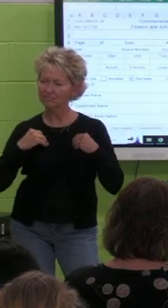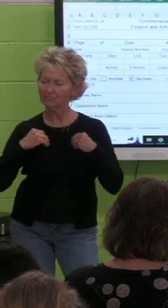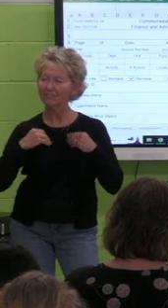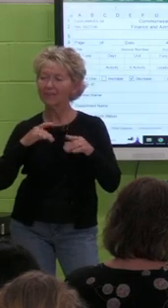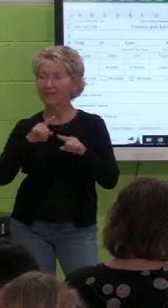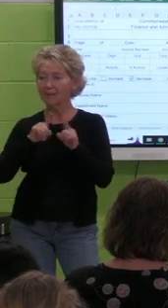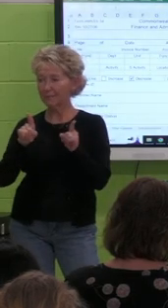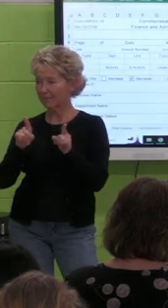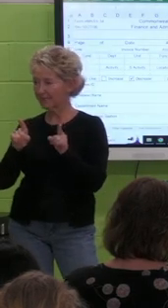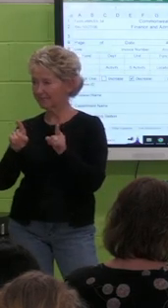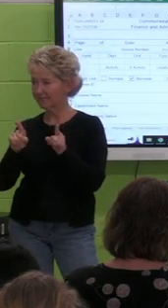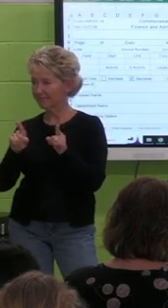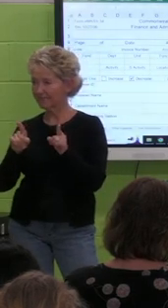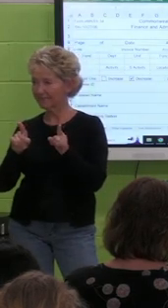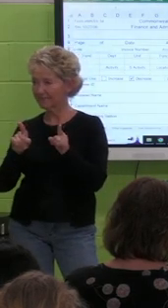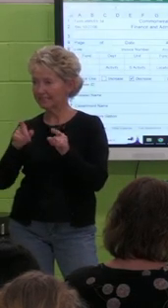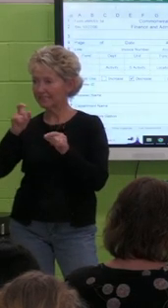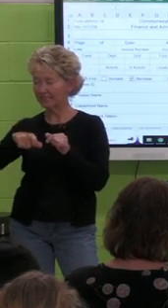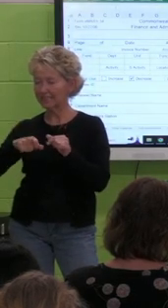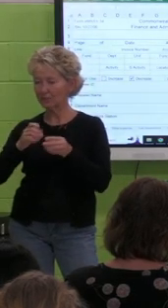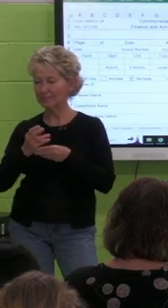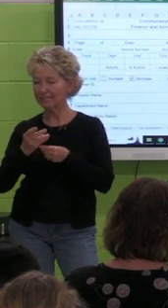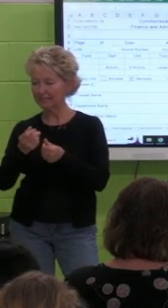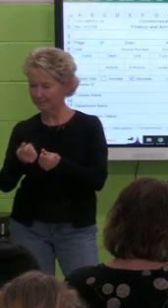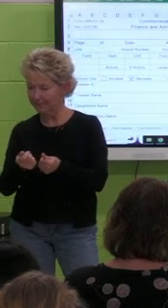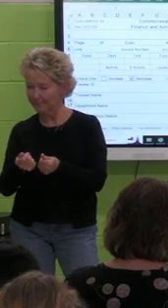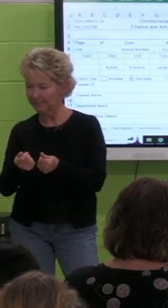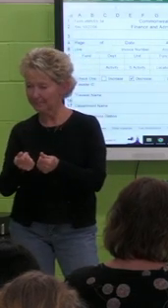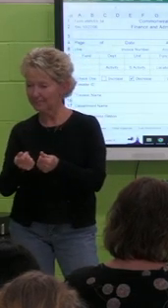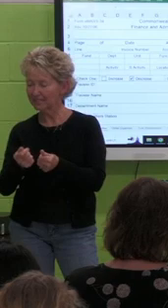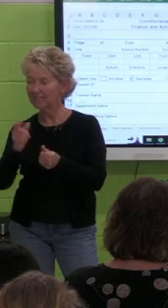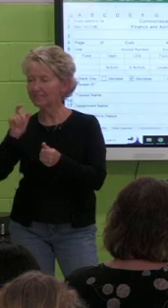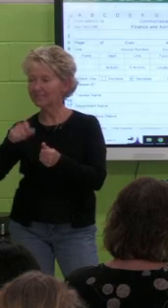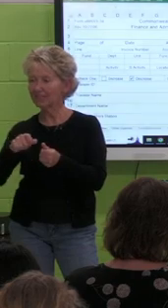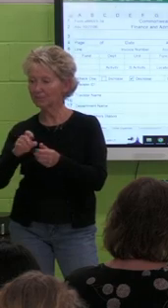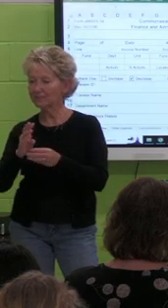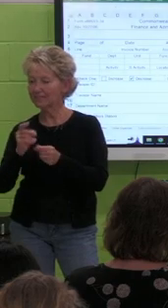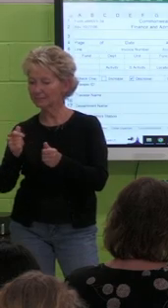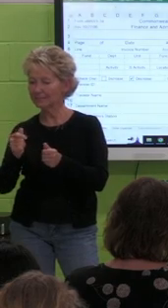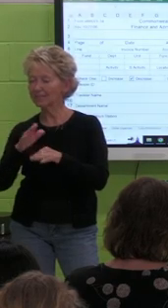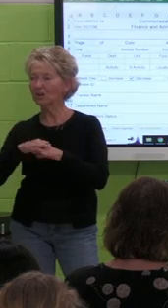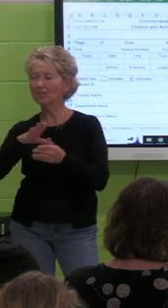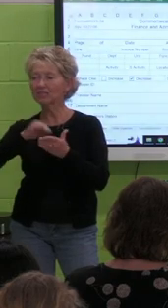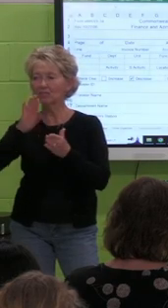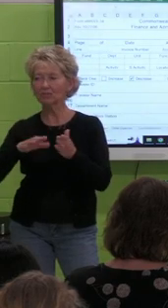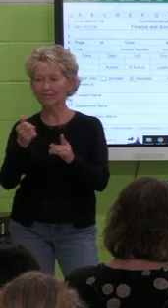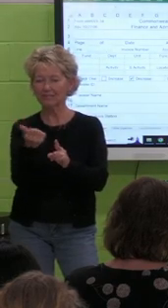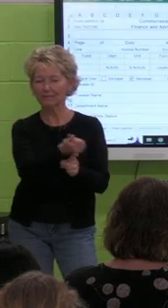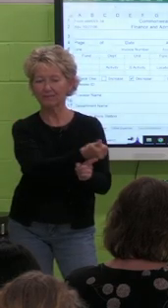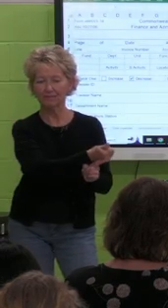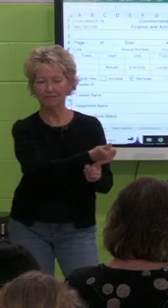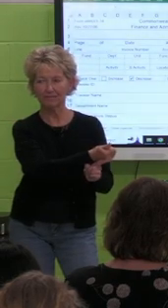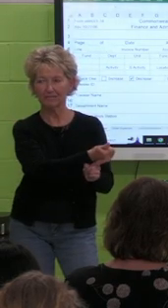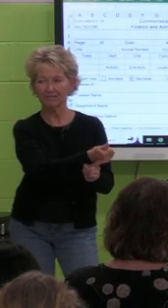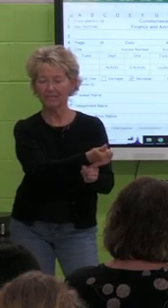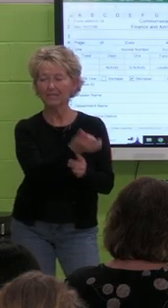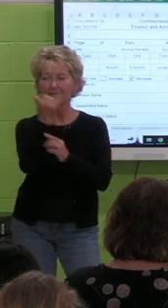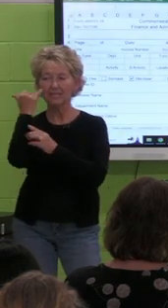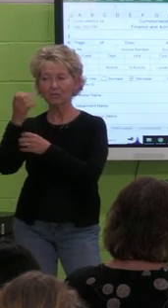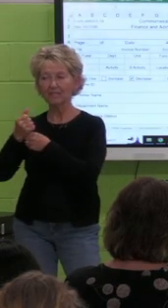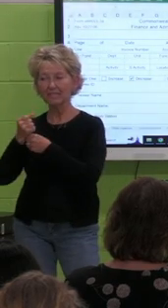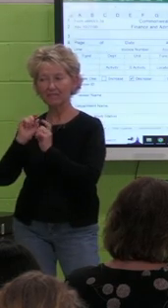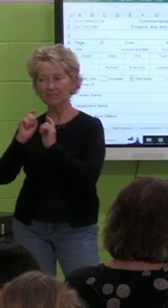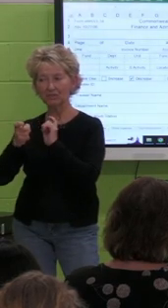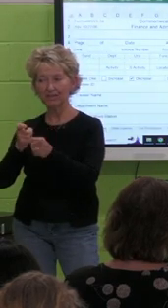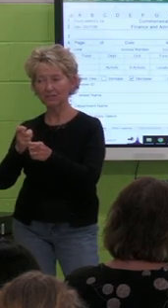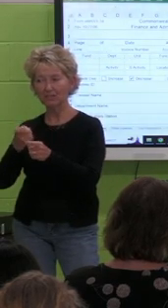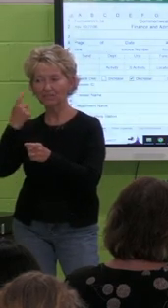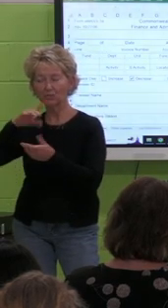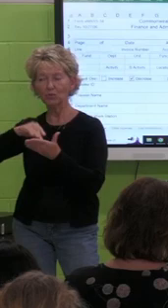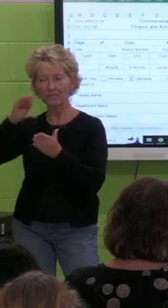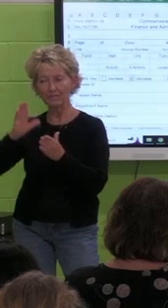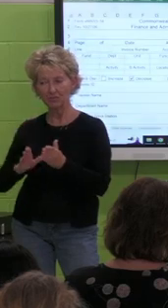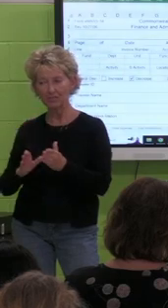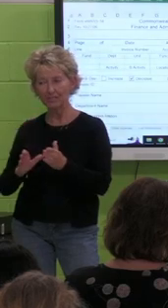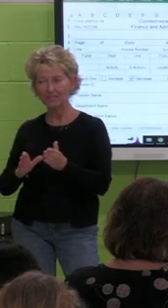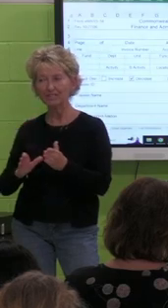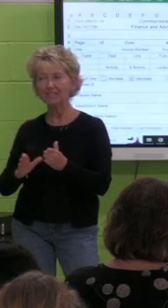but it needs to be spent and it needs to be spent on students if you receive a donation for students